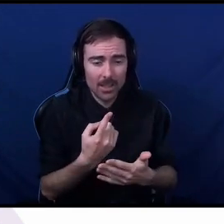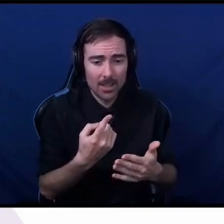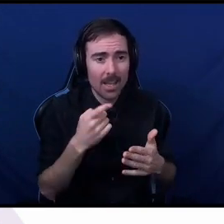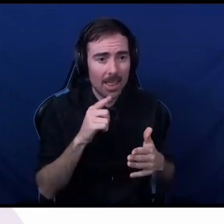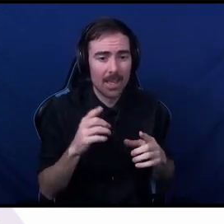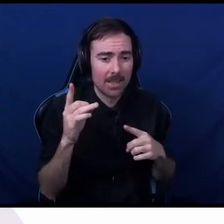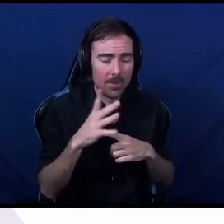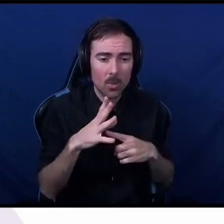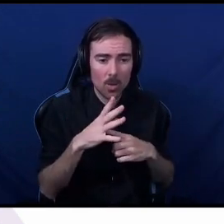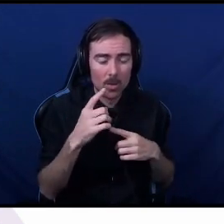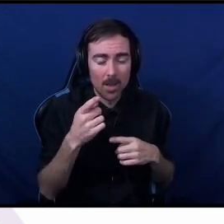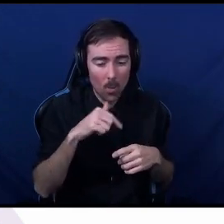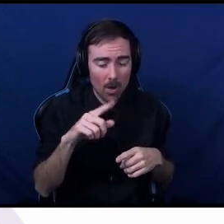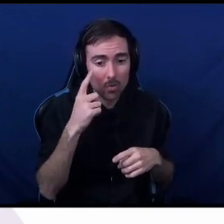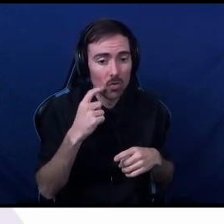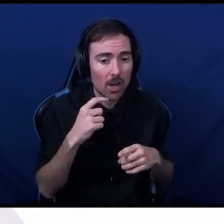do. And I think there needs to be more of that.